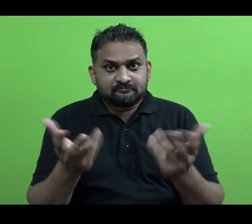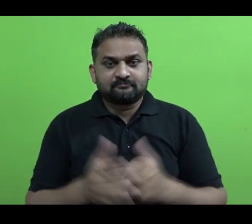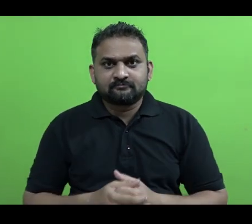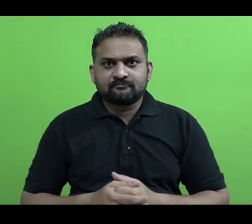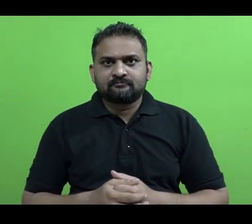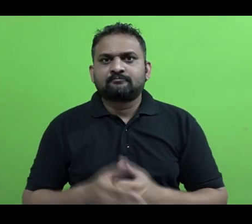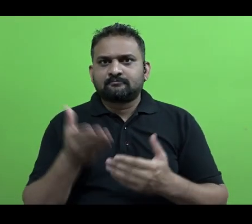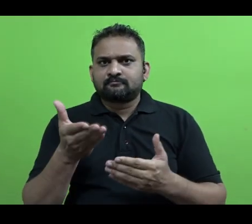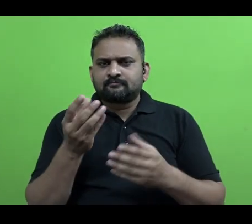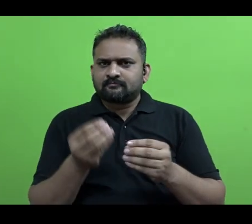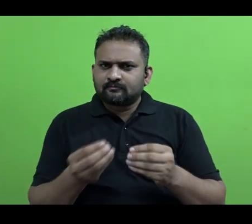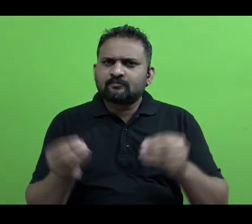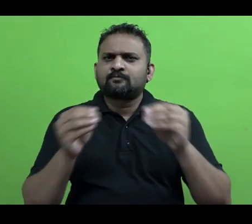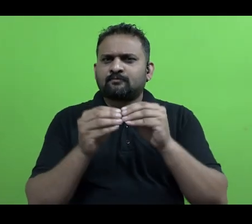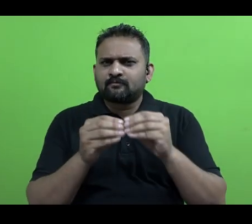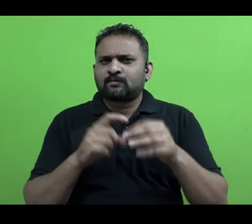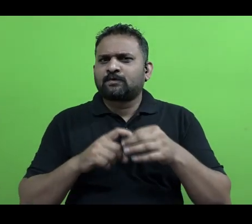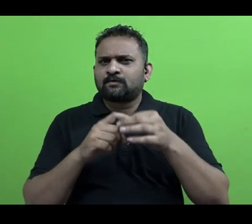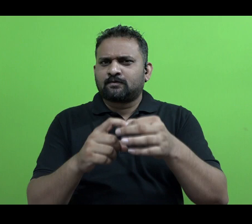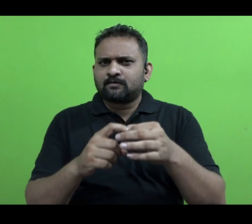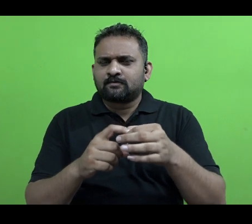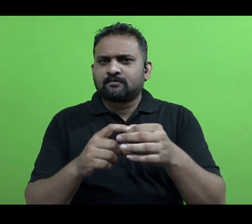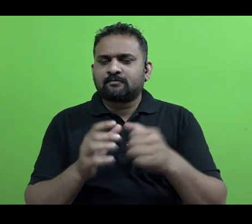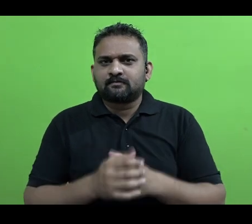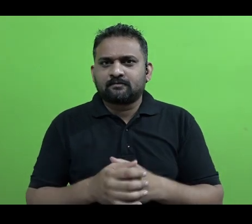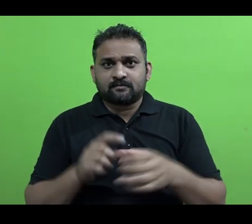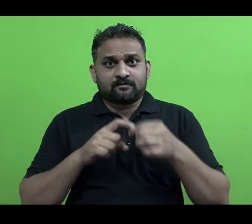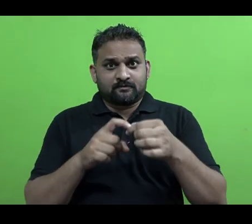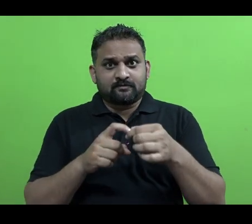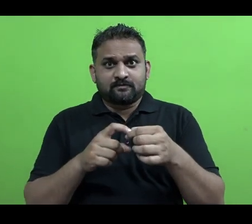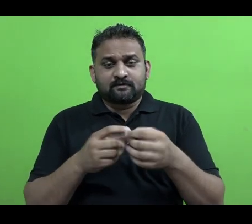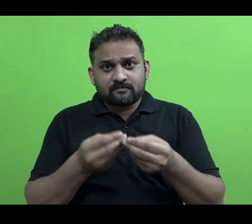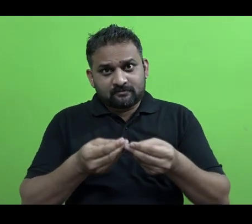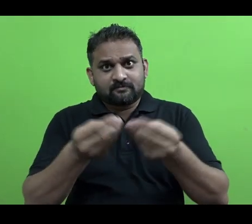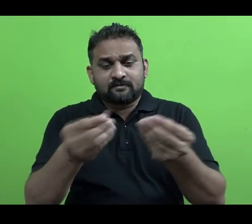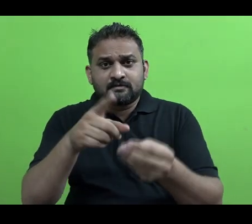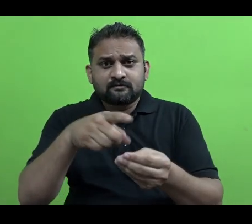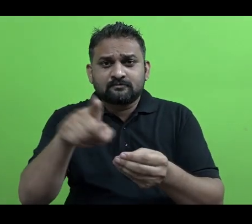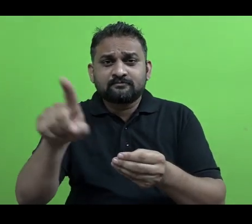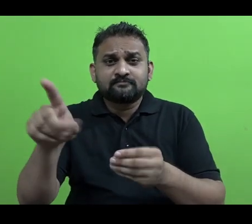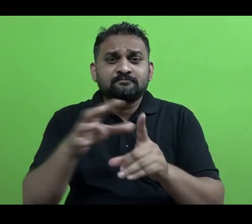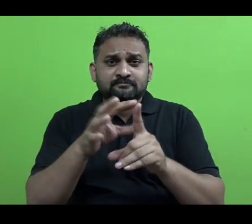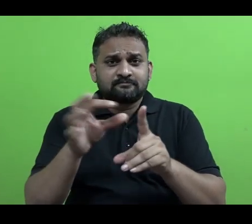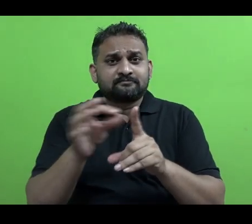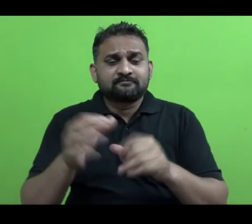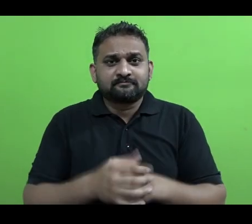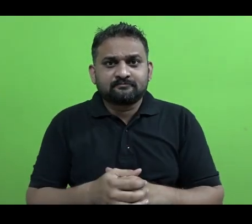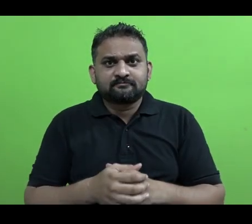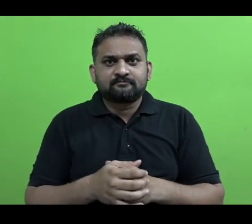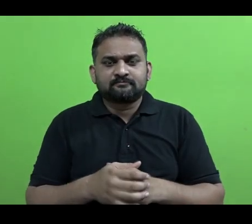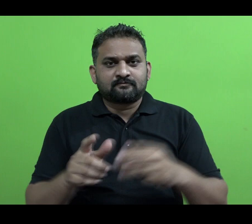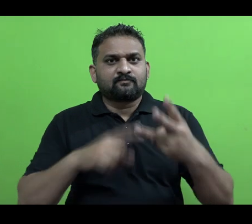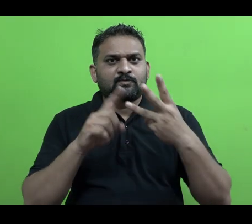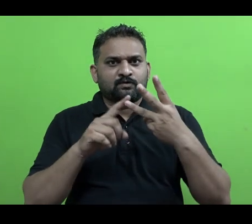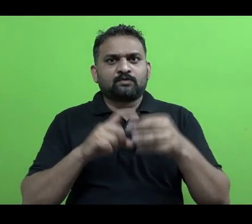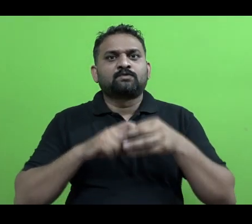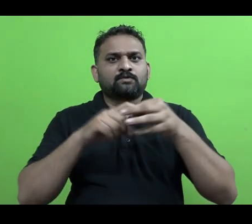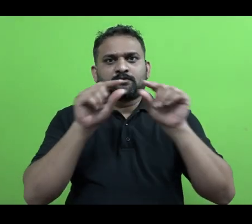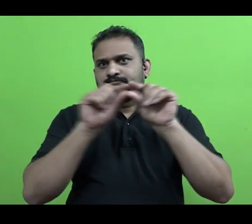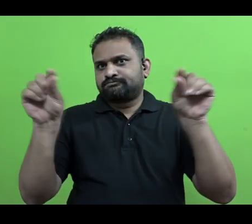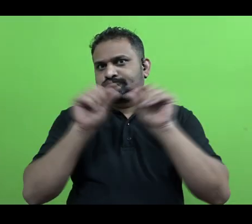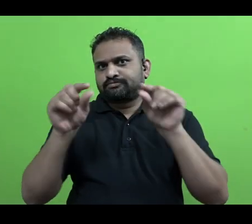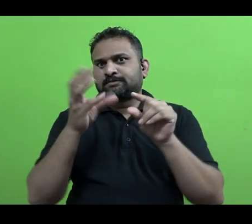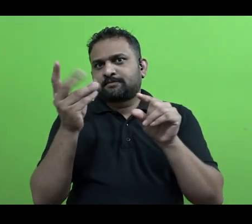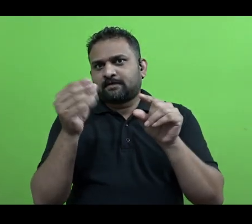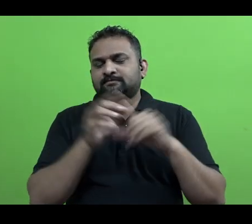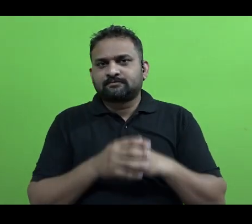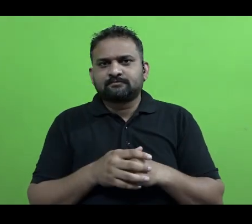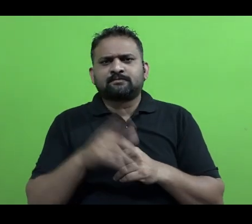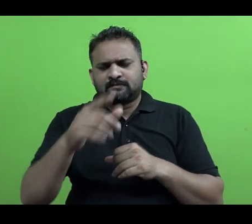Now here is one more problem for you to solve by yourself. Word problem three. Now don't worry,